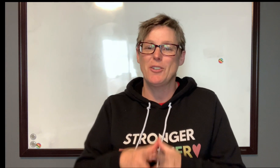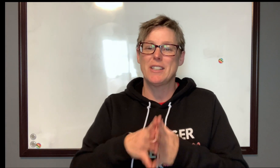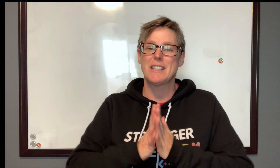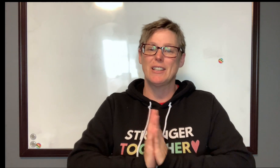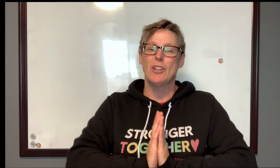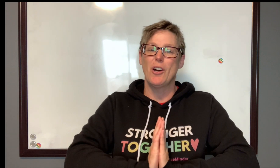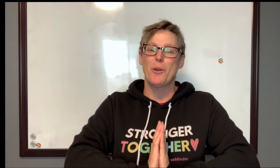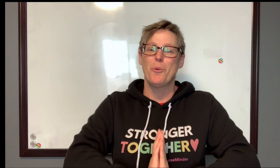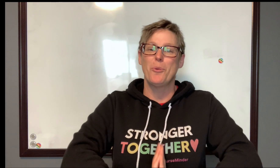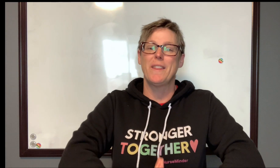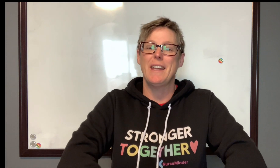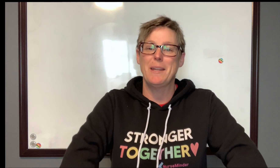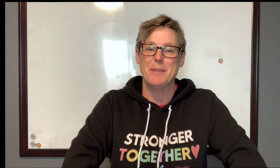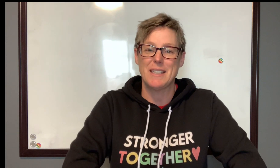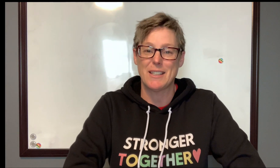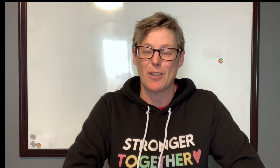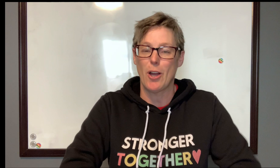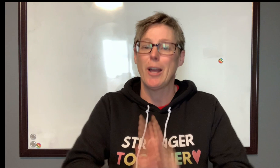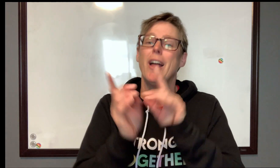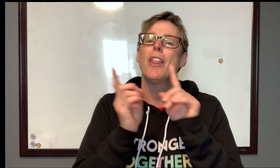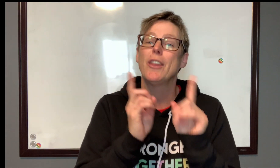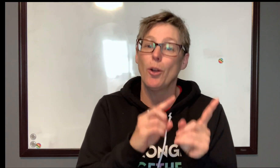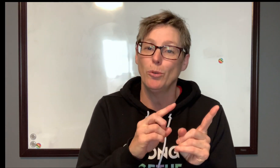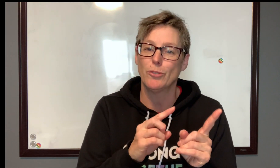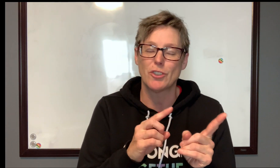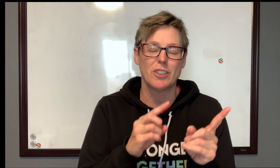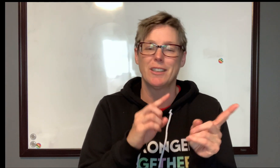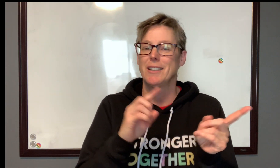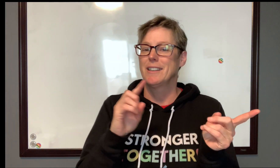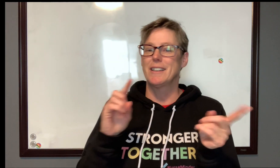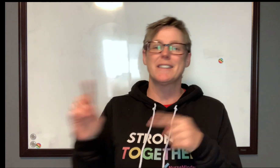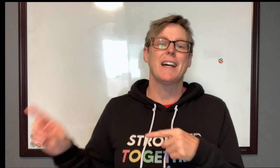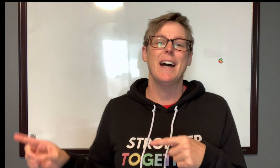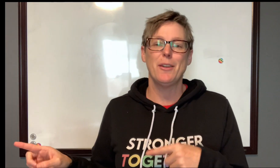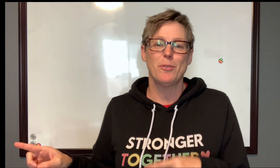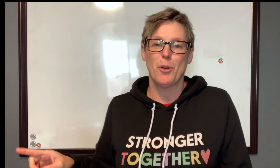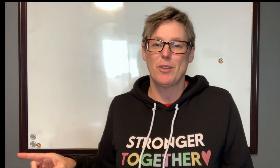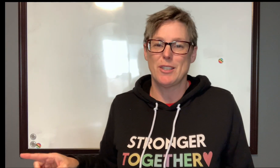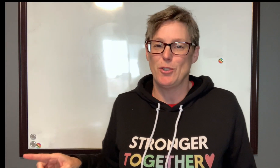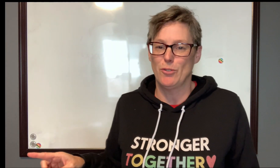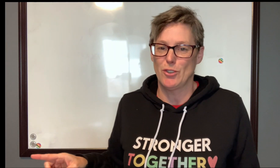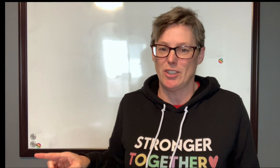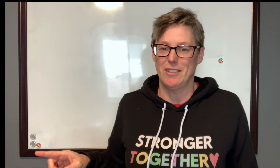can sing along with the abc song the old version because i don't know